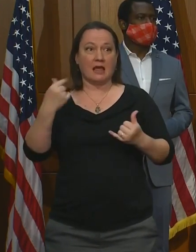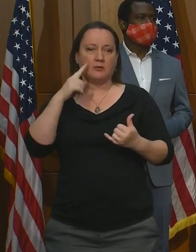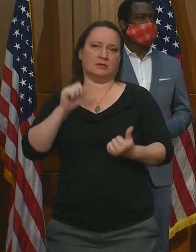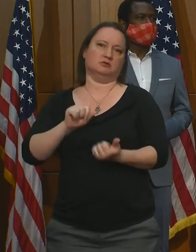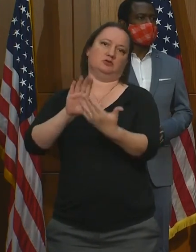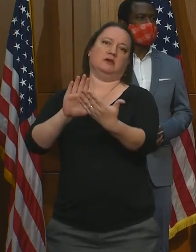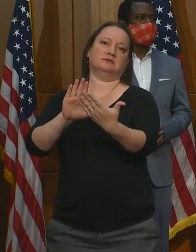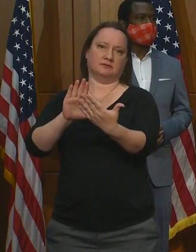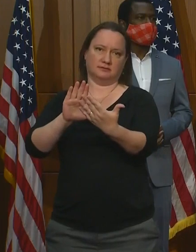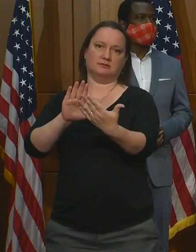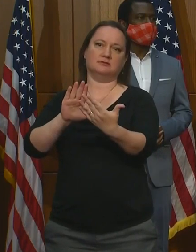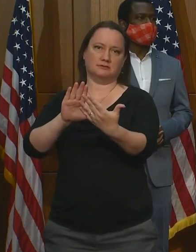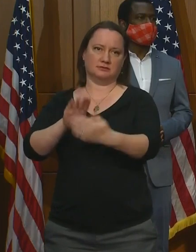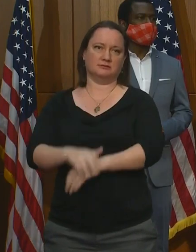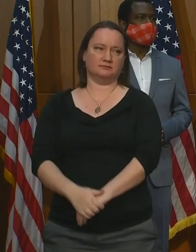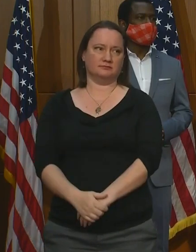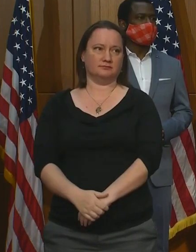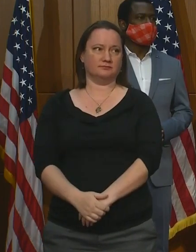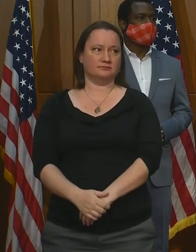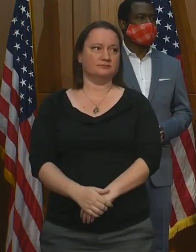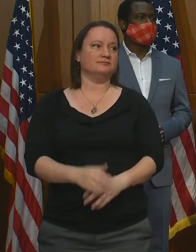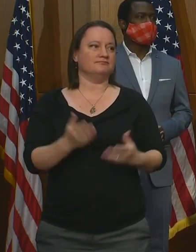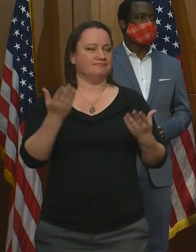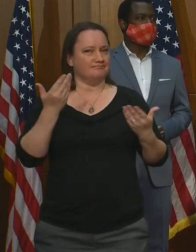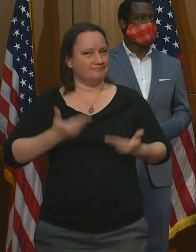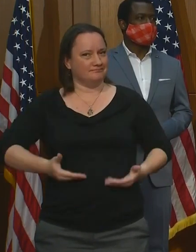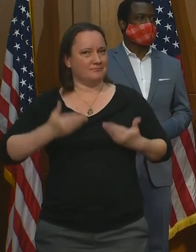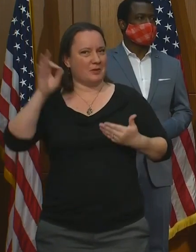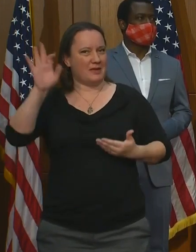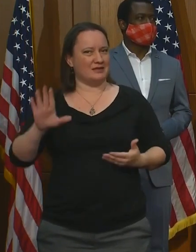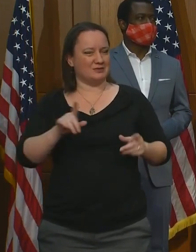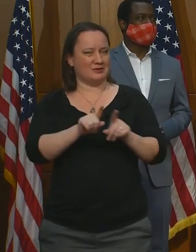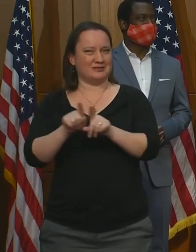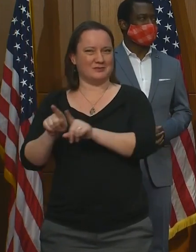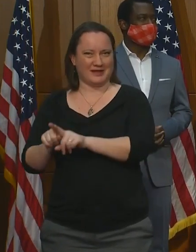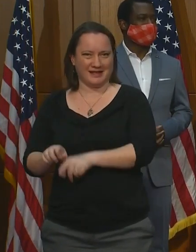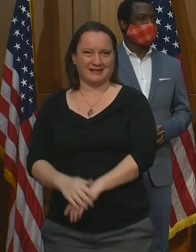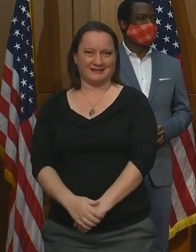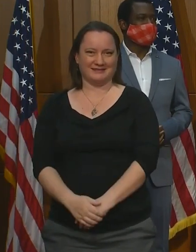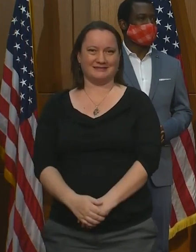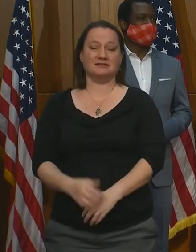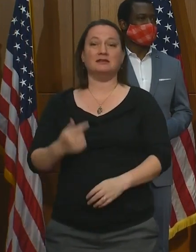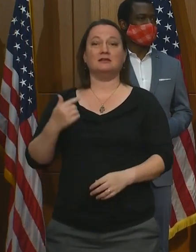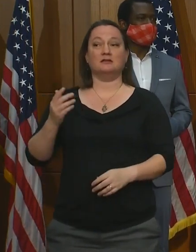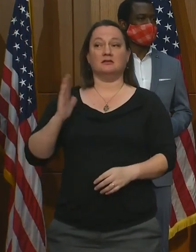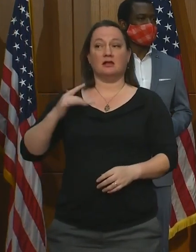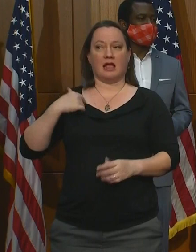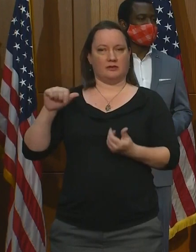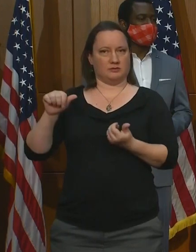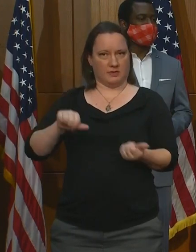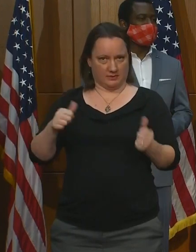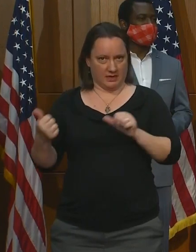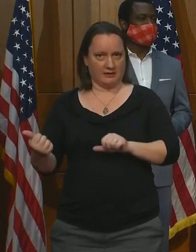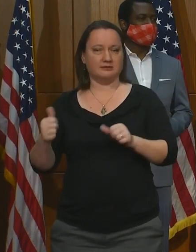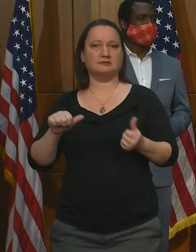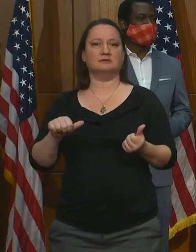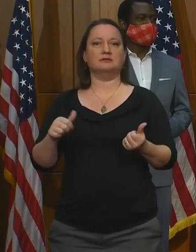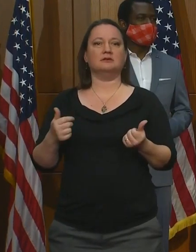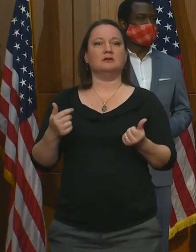OUR BEST NOW TO ADDRESS THAT. NOW AS YOU CAN SEE I'M A PASTOR